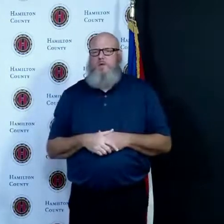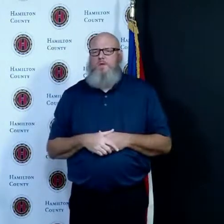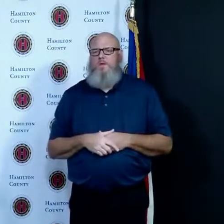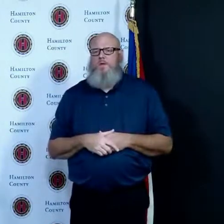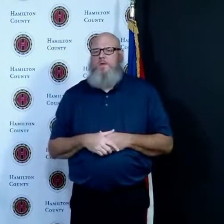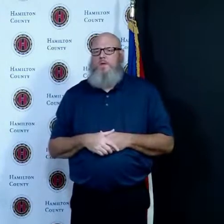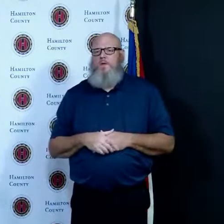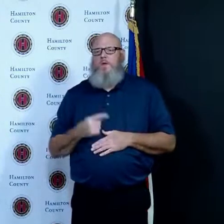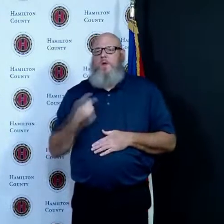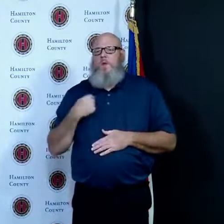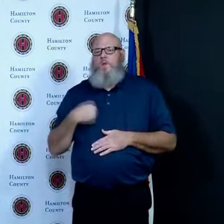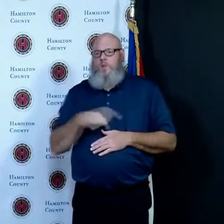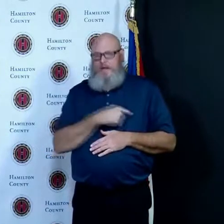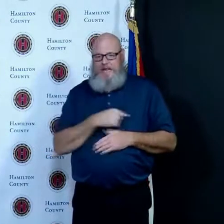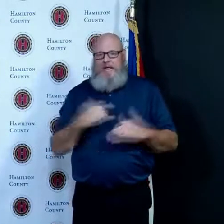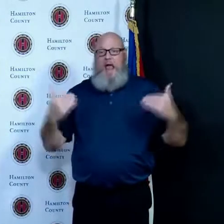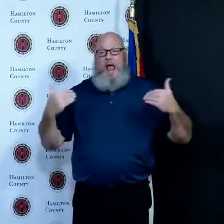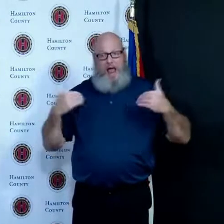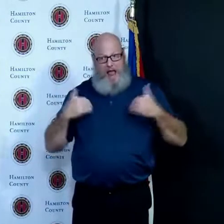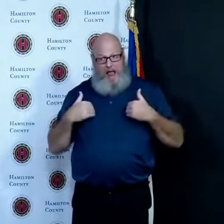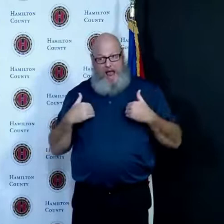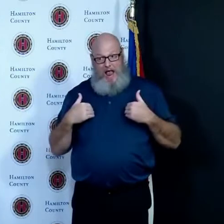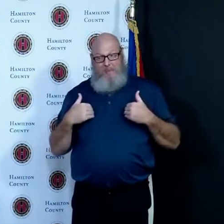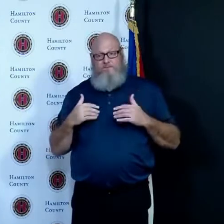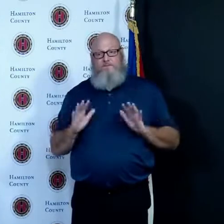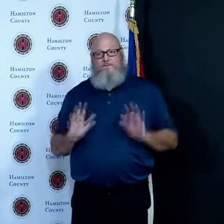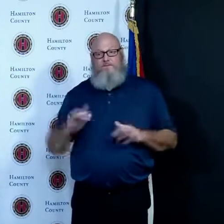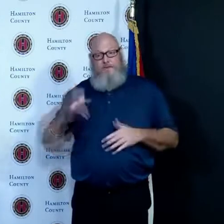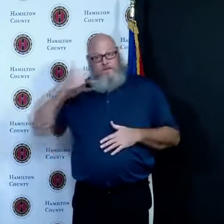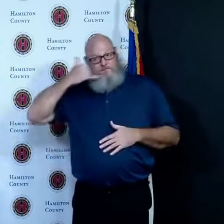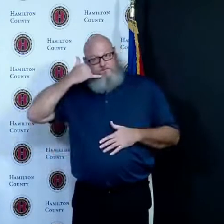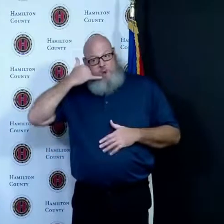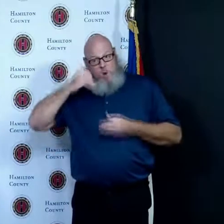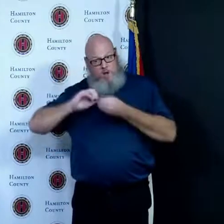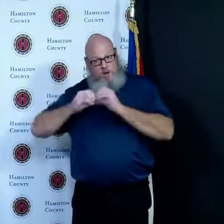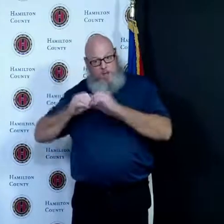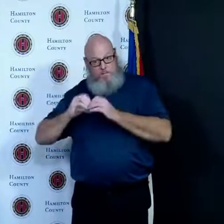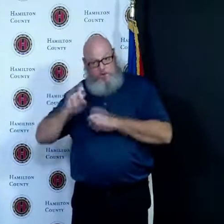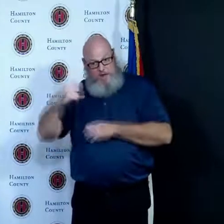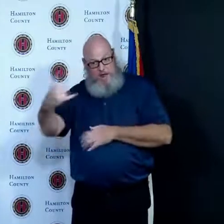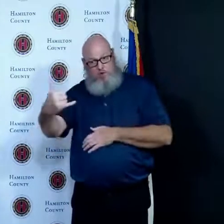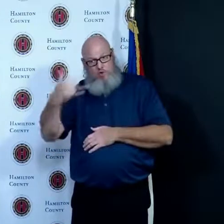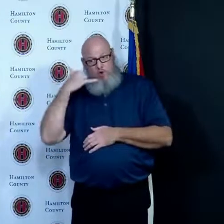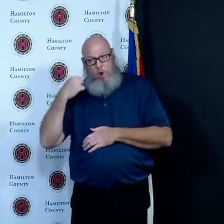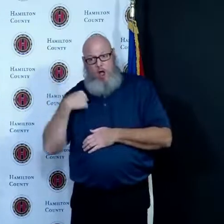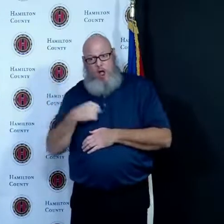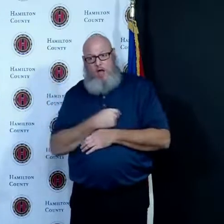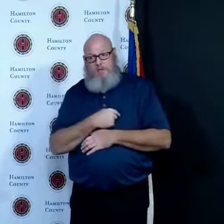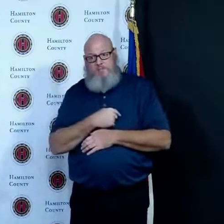people who do not have computers I share this very cautiously we had 24 in the last 24 hours